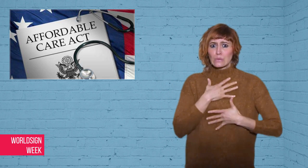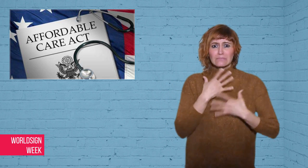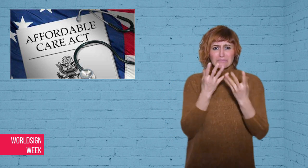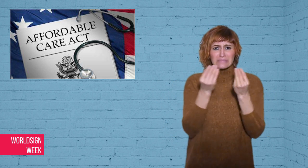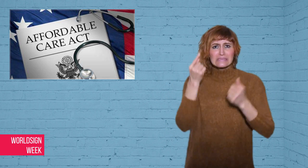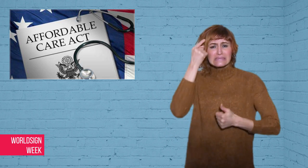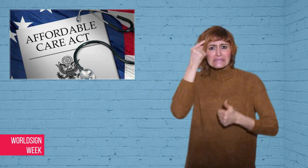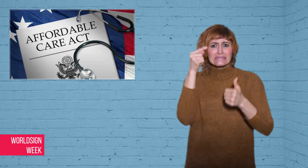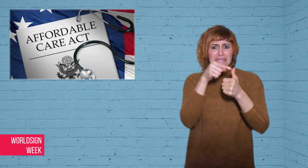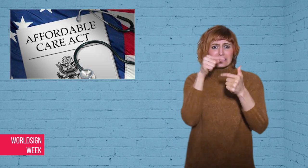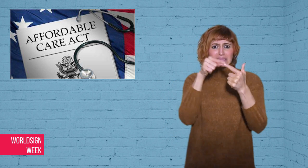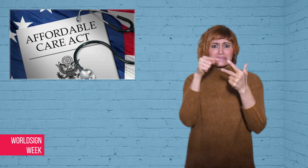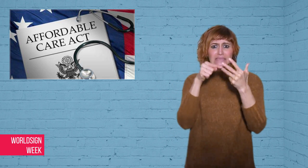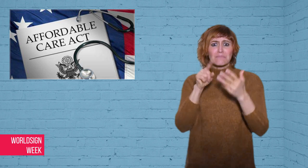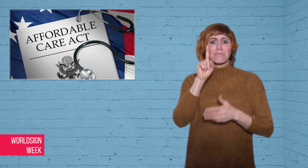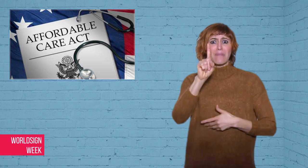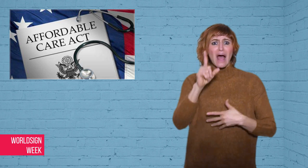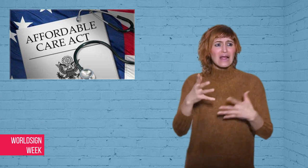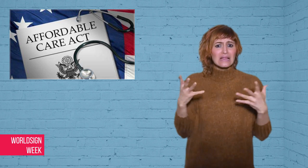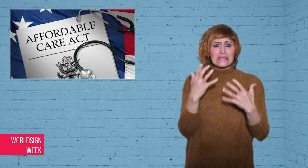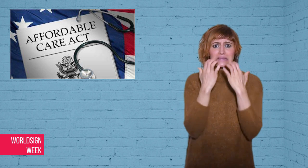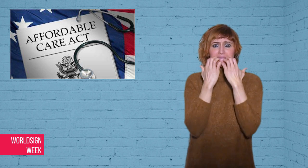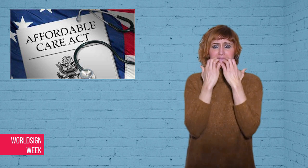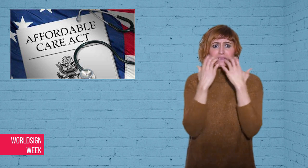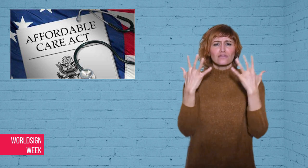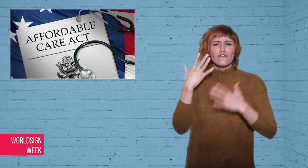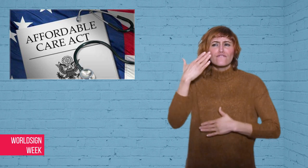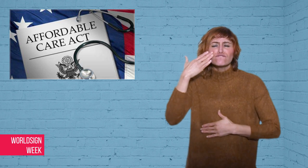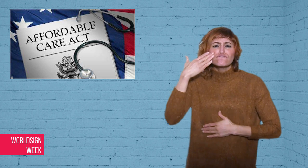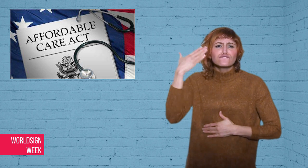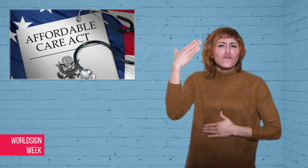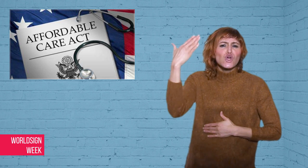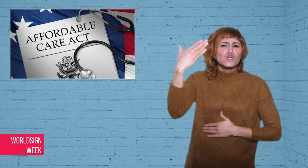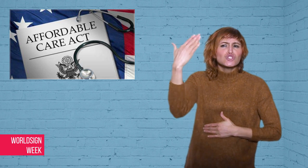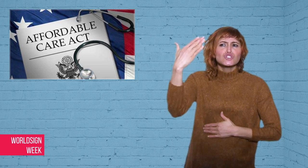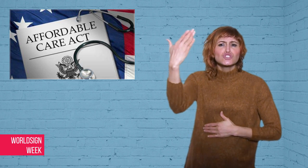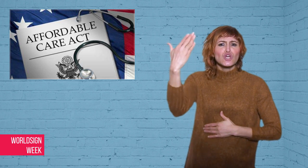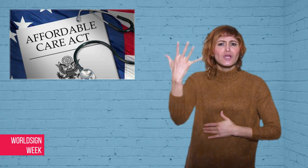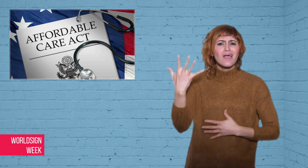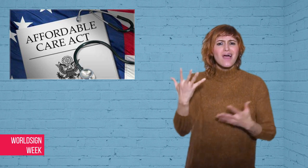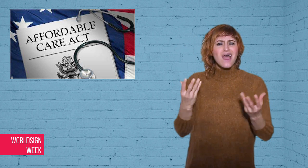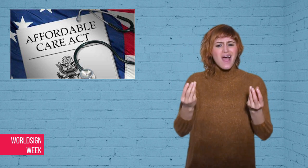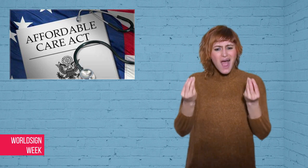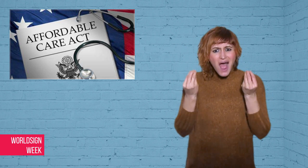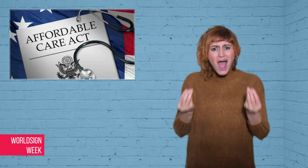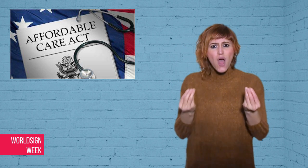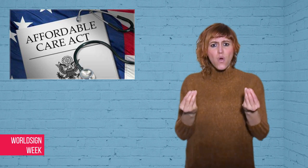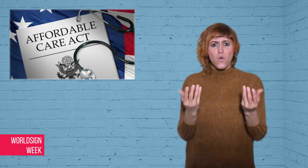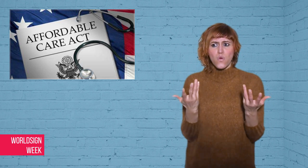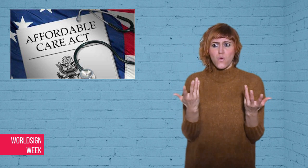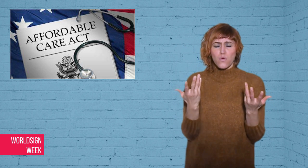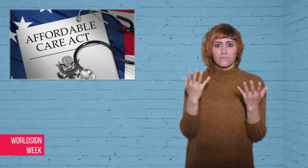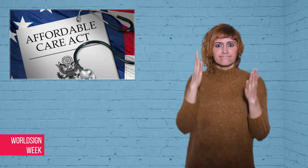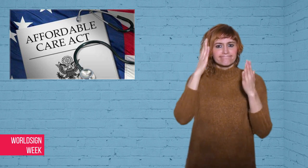one of the scariest parts of the future